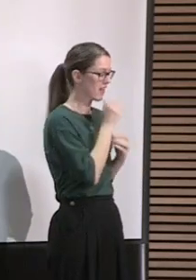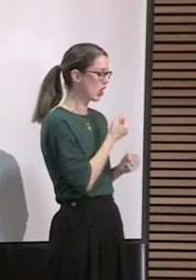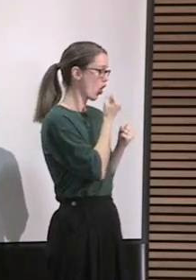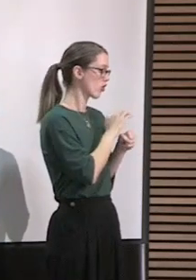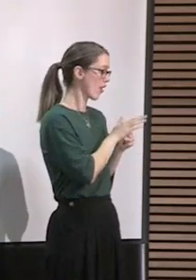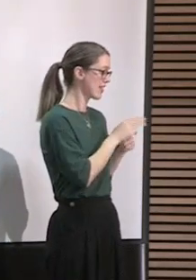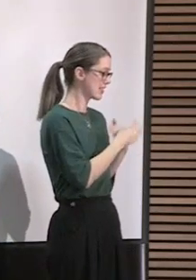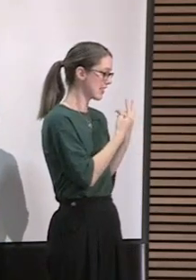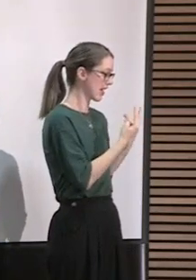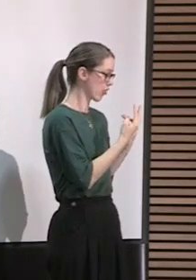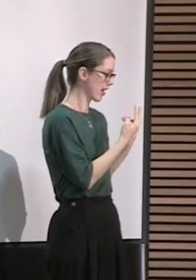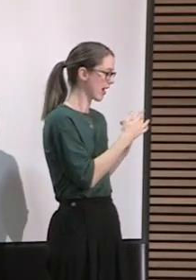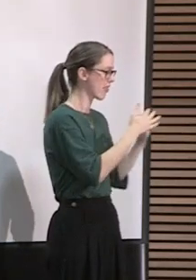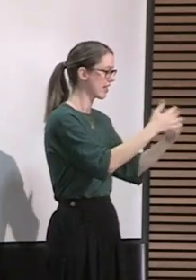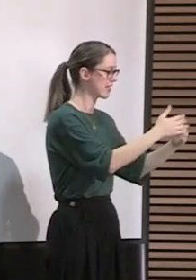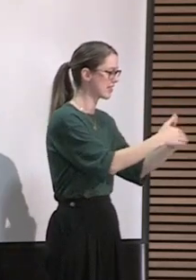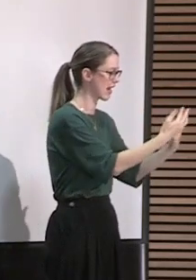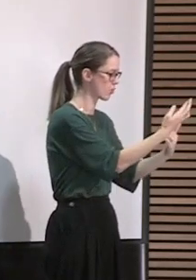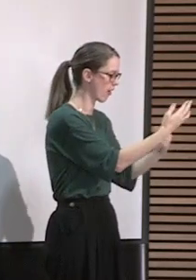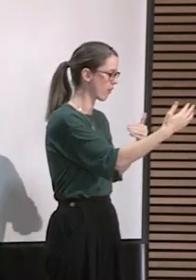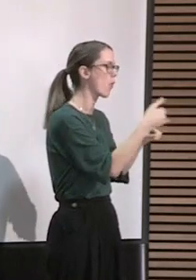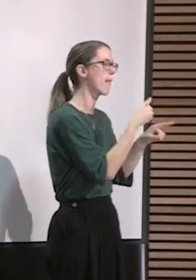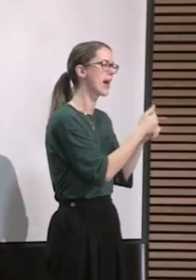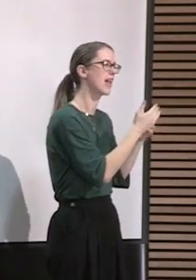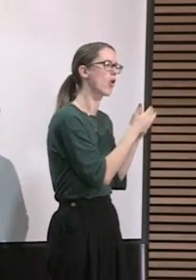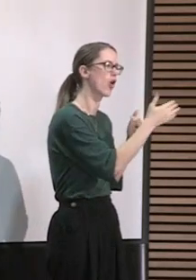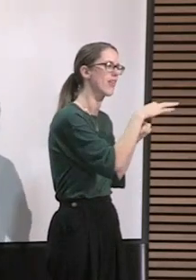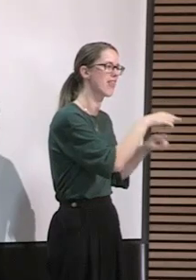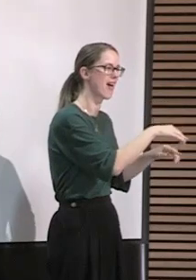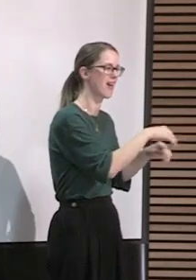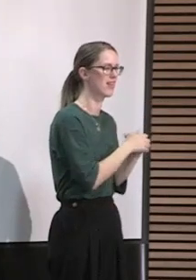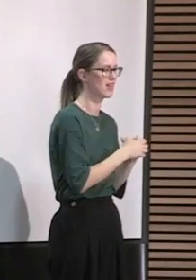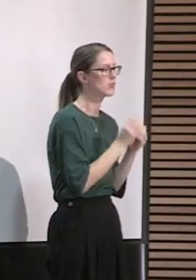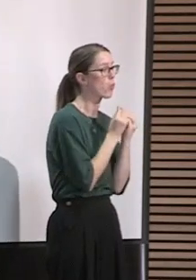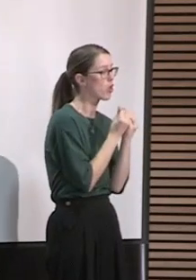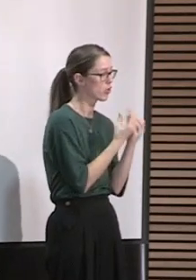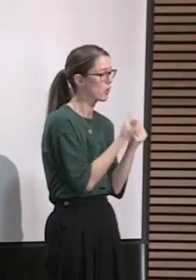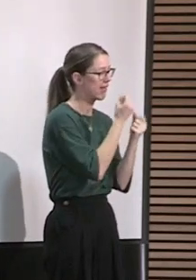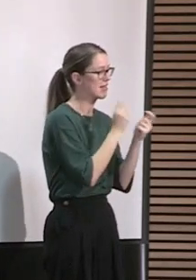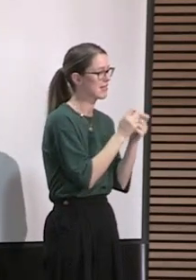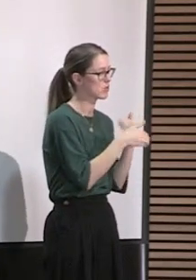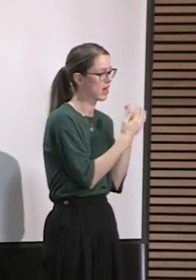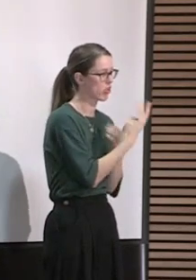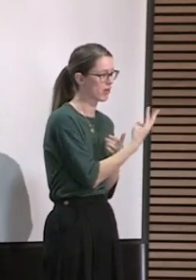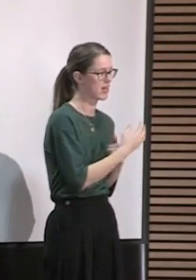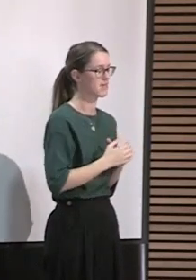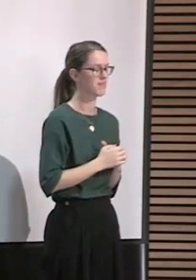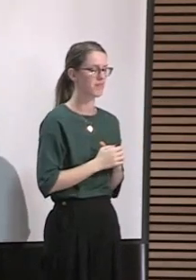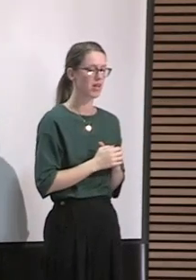on people to have that Day 3 test. If they test positive on Day 3 and positive on Day 12, it will have an implication